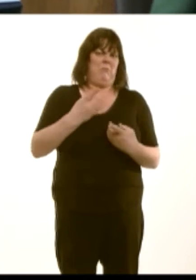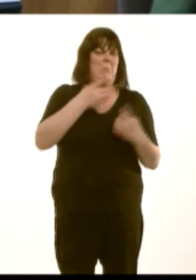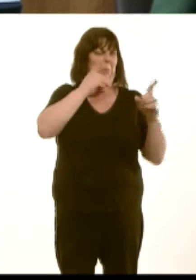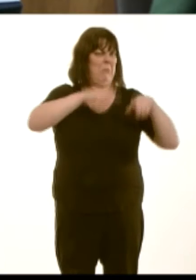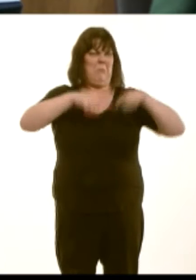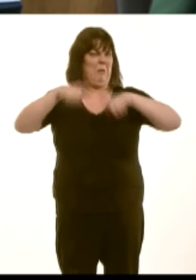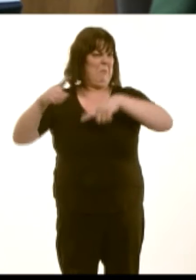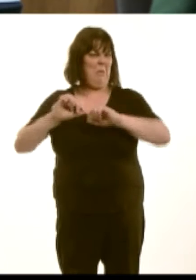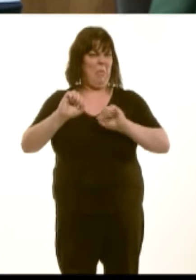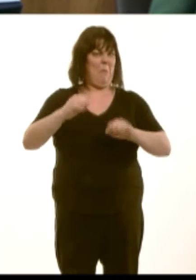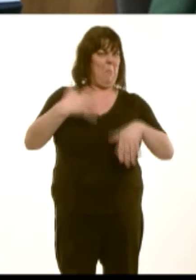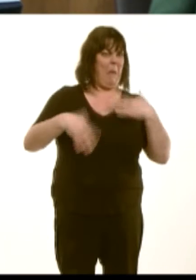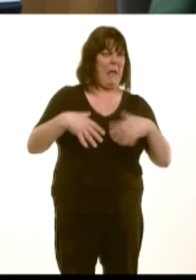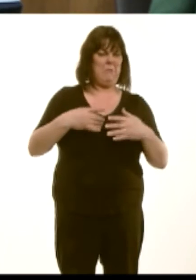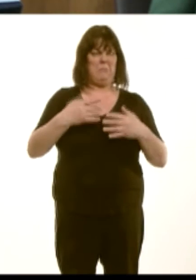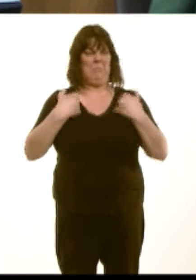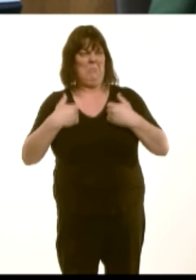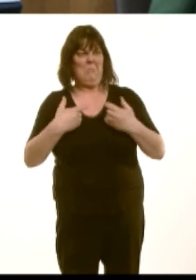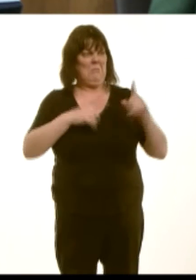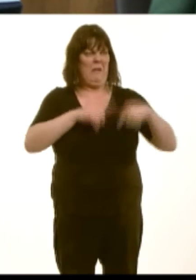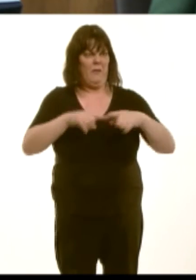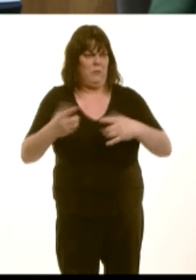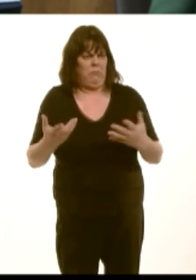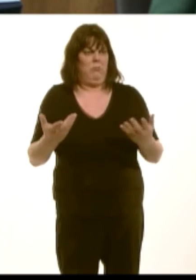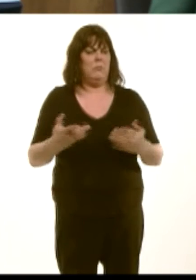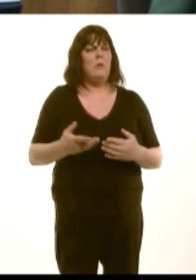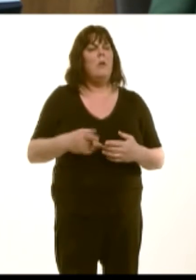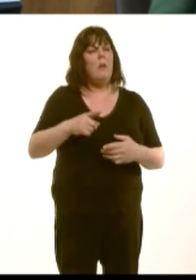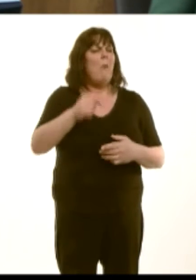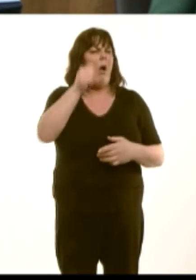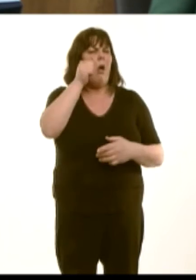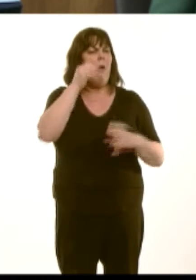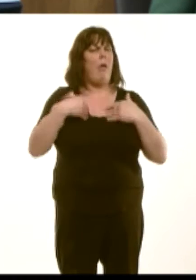Nevertheless, I believe certainly that the health service is well able to offer the right